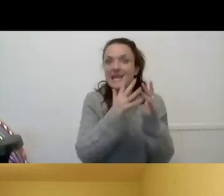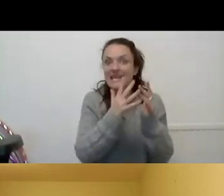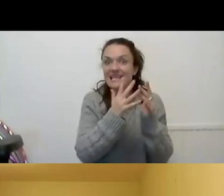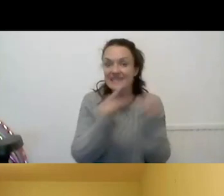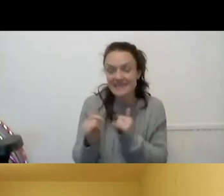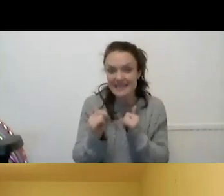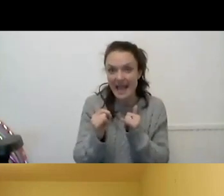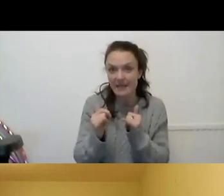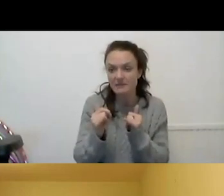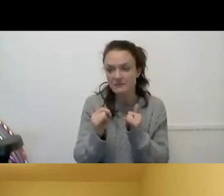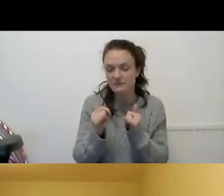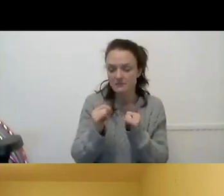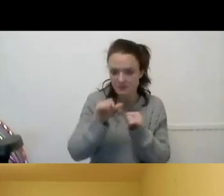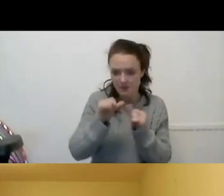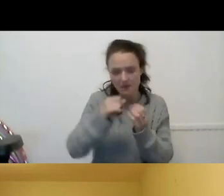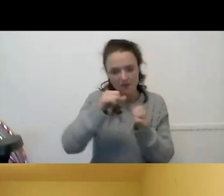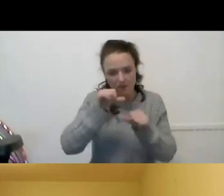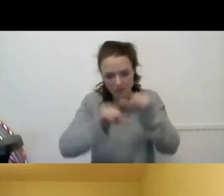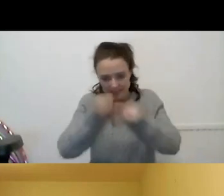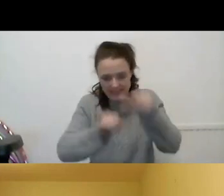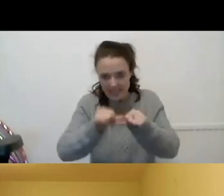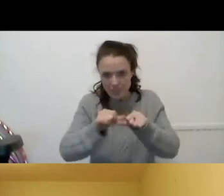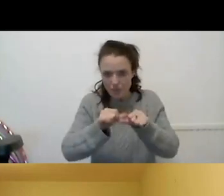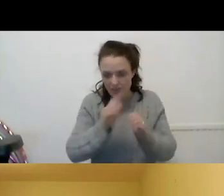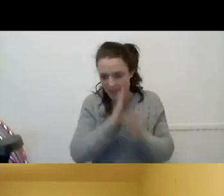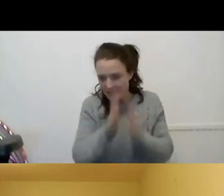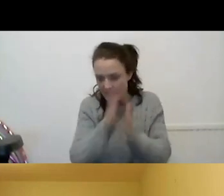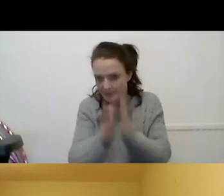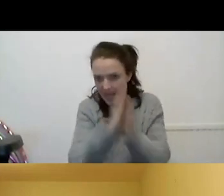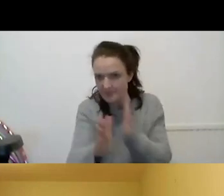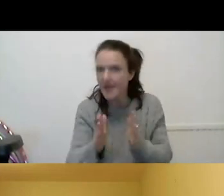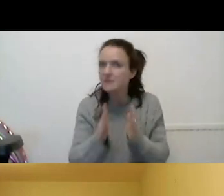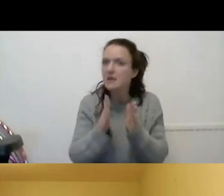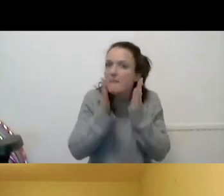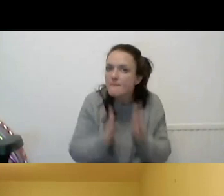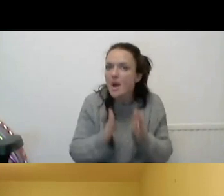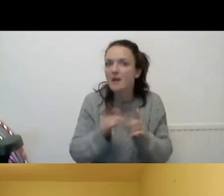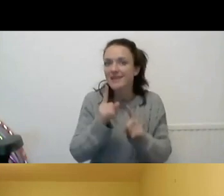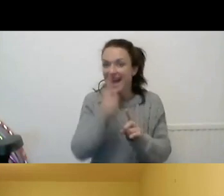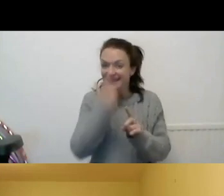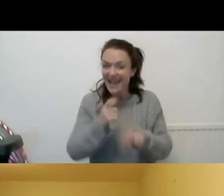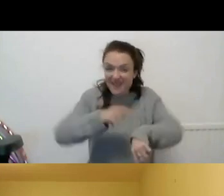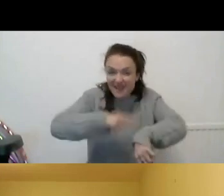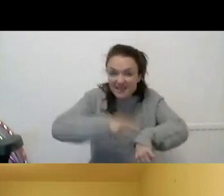it can take a long time to to design a clinical trial to get all the staff that you need and